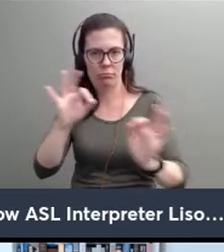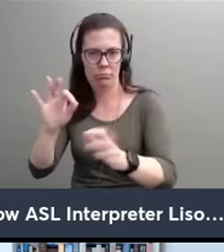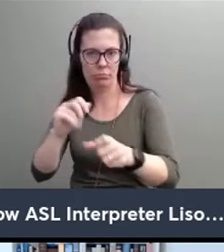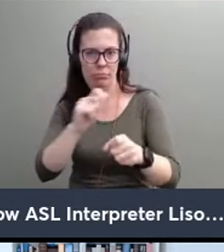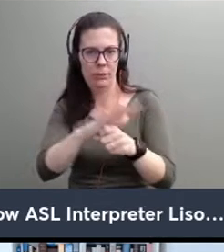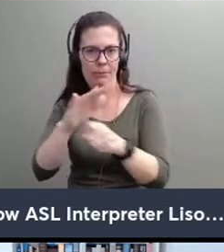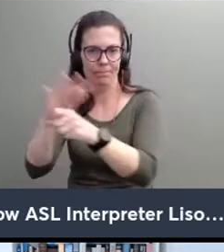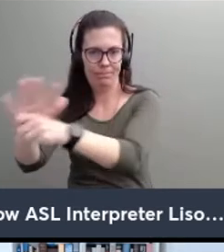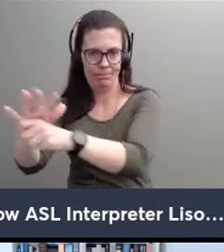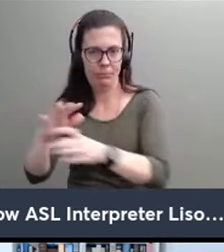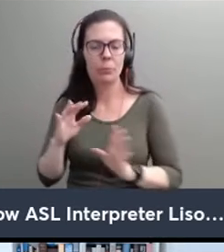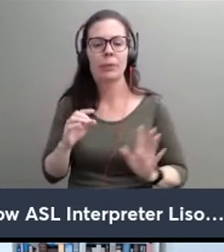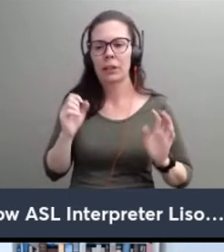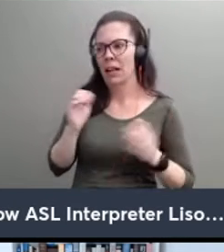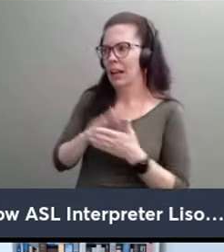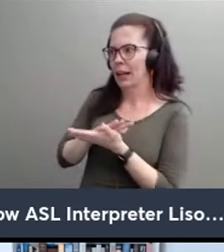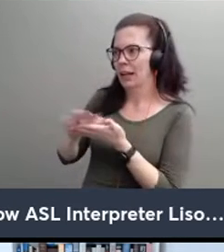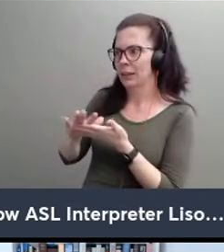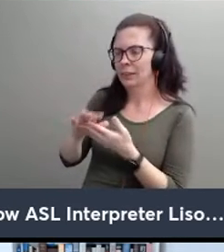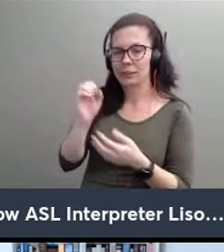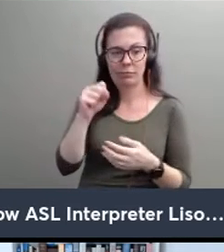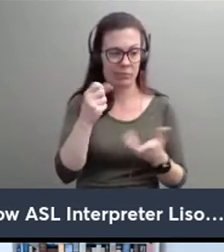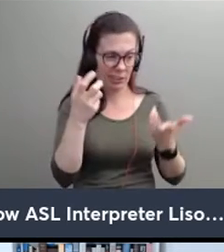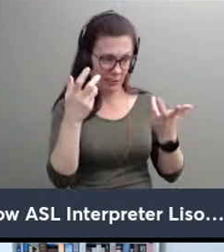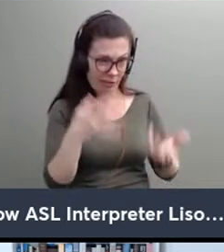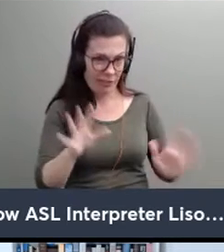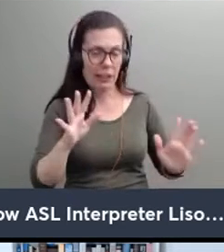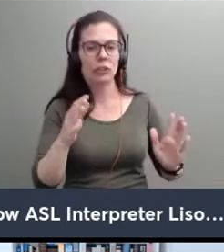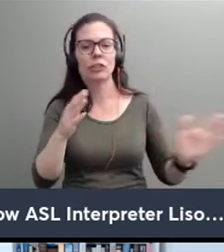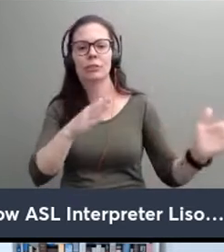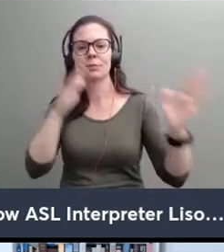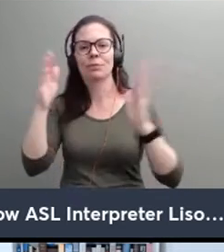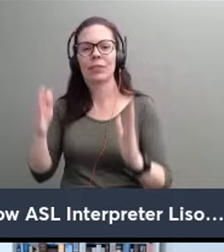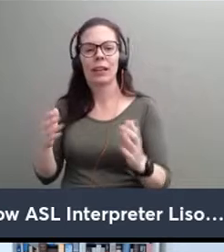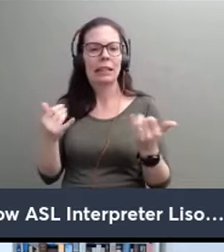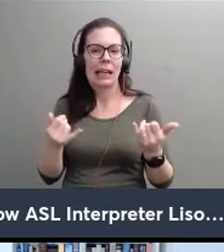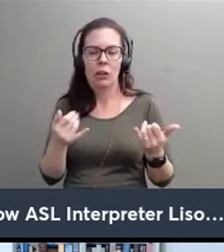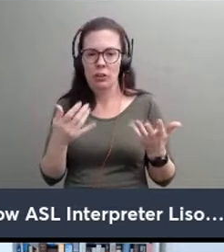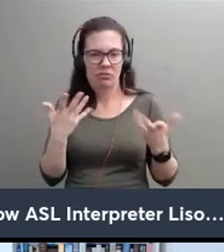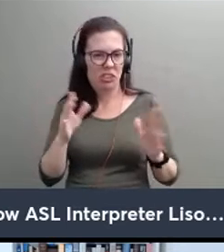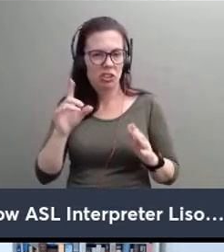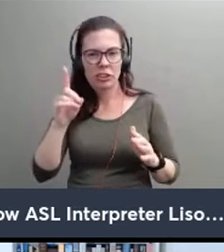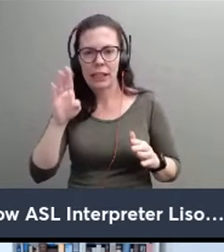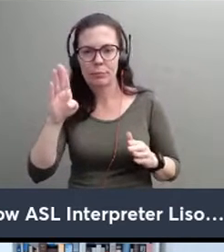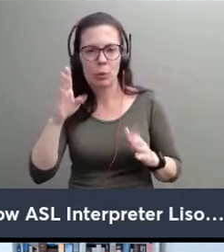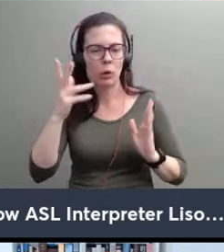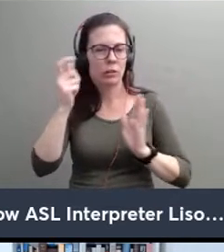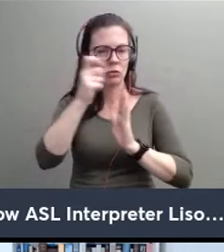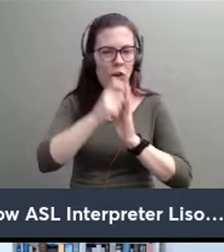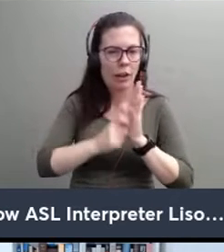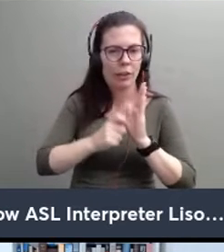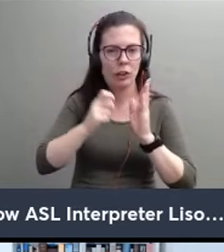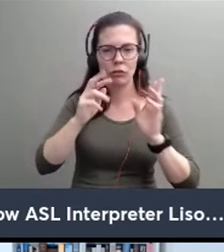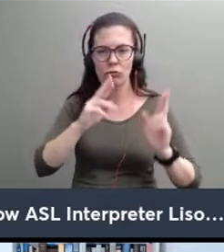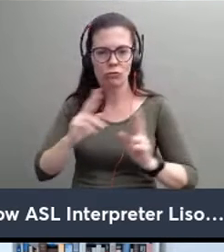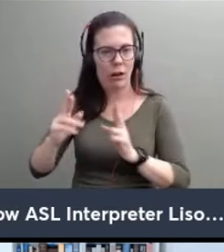So now that you have done this, let's actually go, and let's say that you have a dashboard that is authored and ready to be shared with the public.